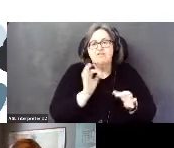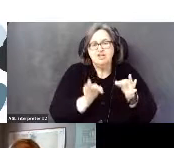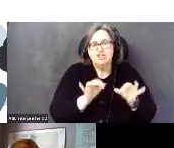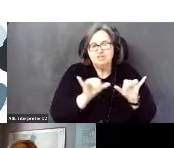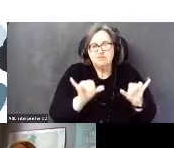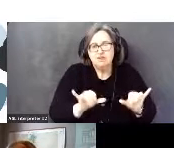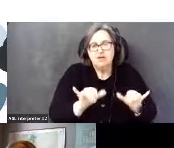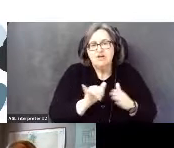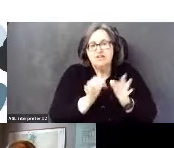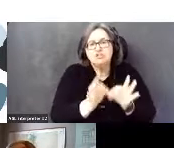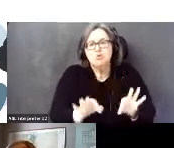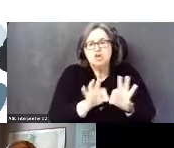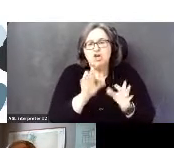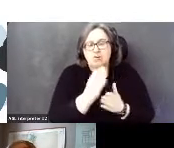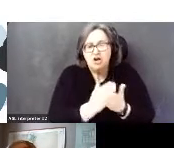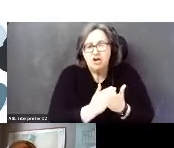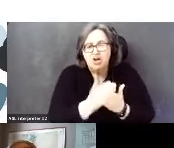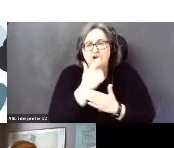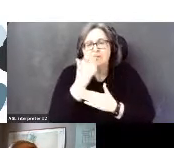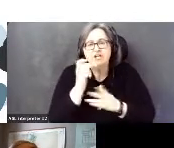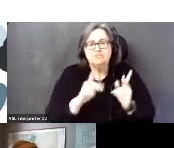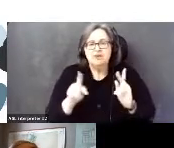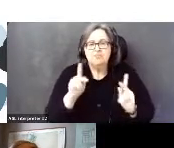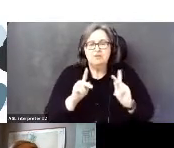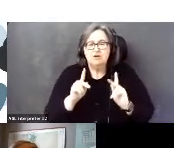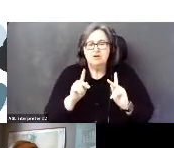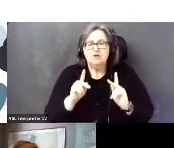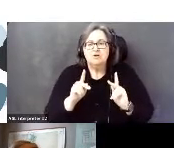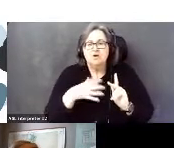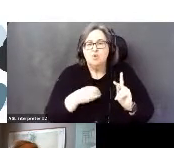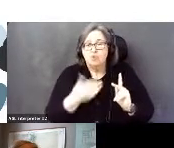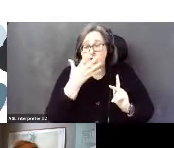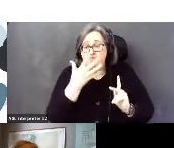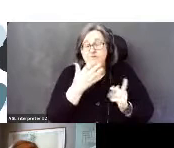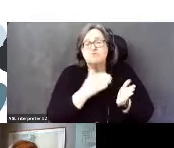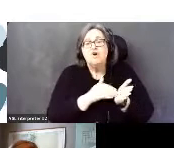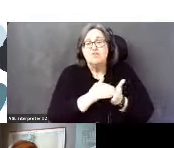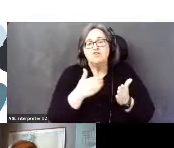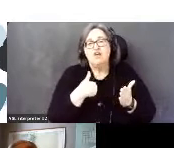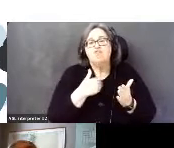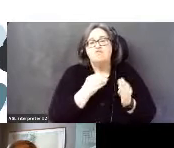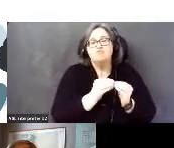a critical part, because persons who are white often have bigger access and greater access